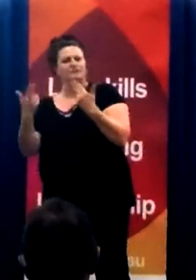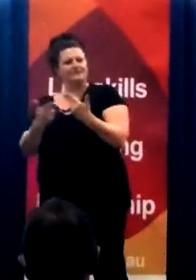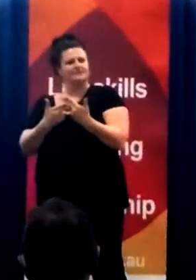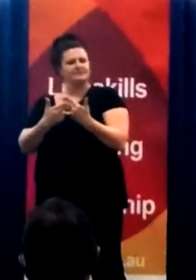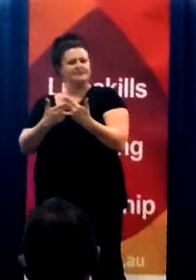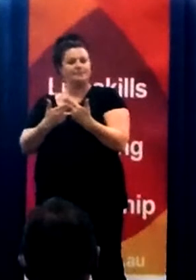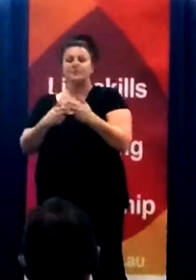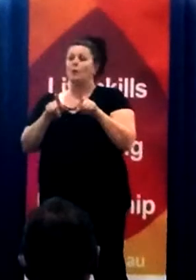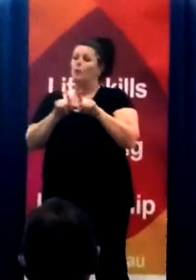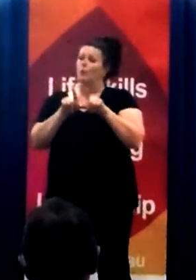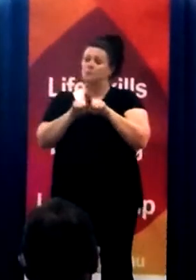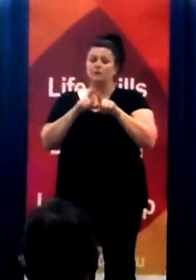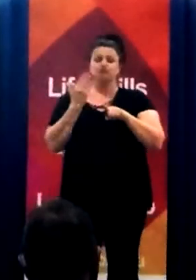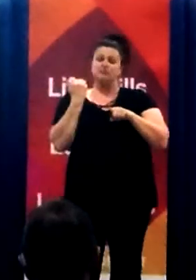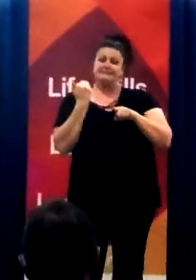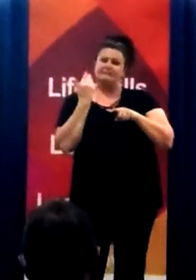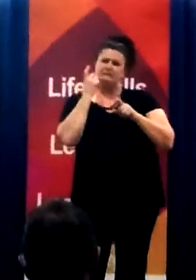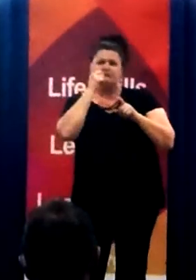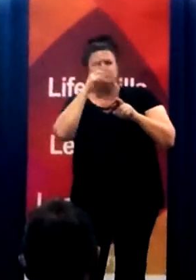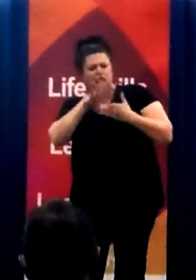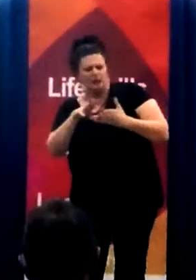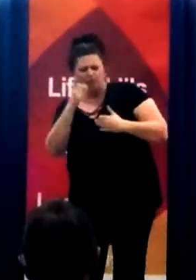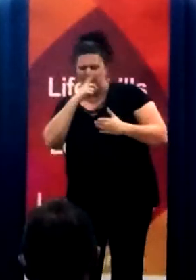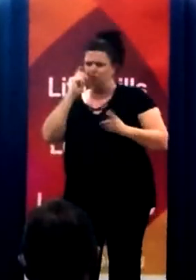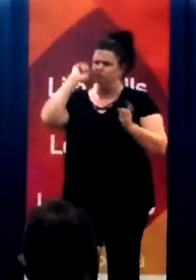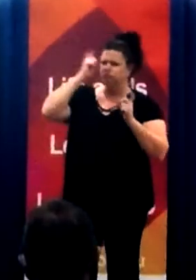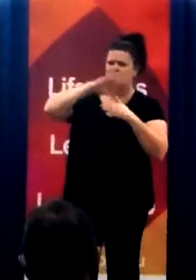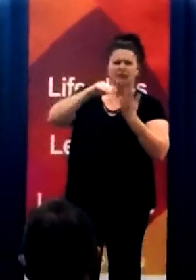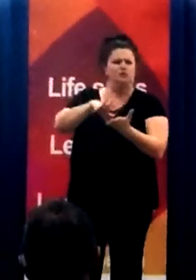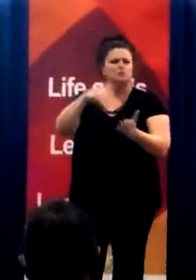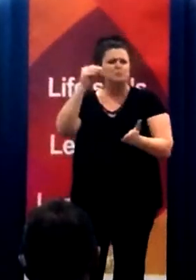In response to recent concerns about students not being able to make it to their Australian